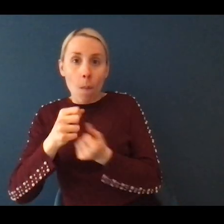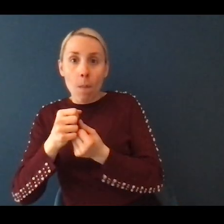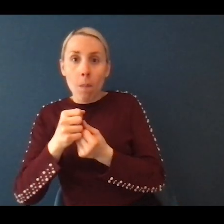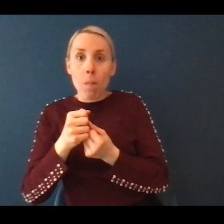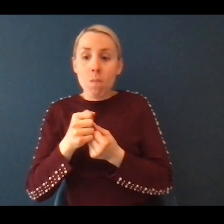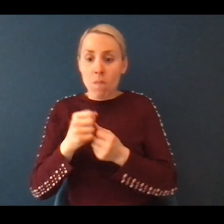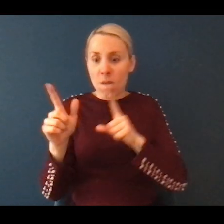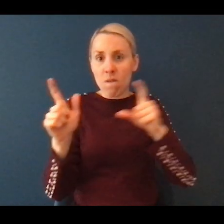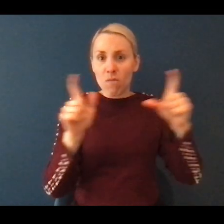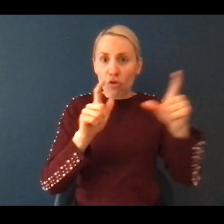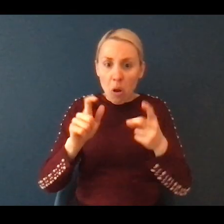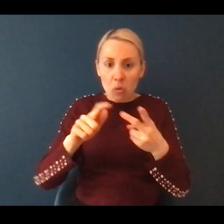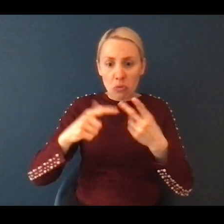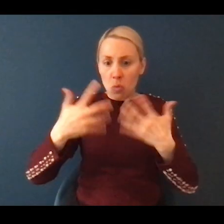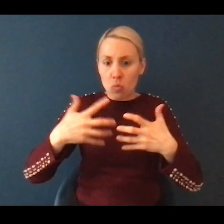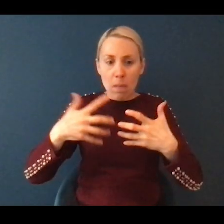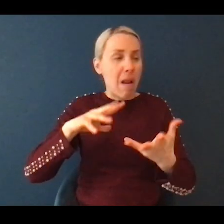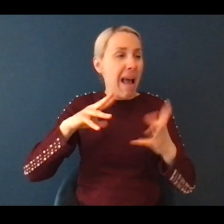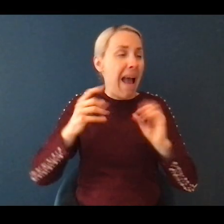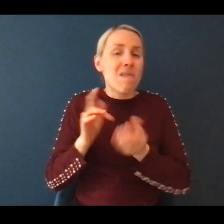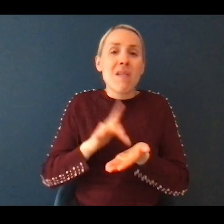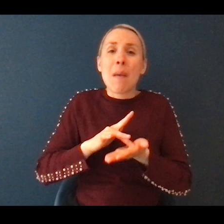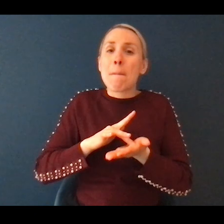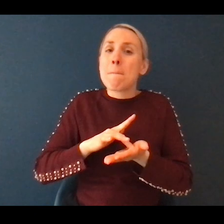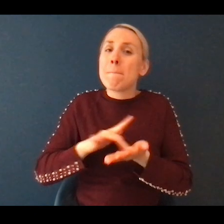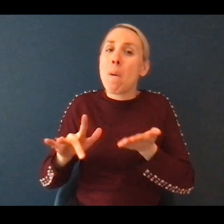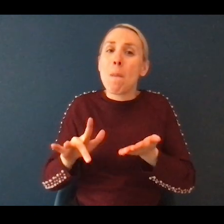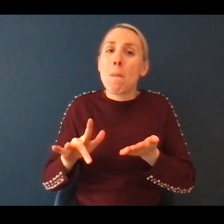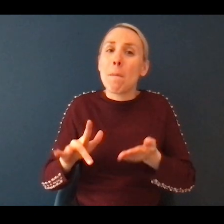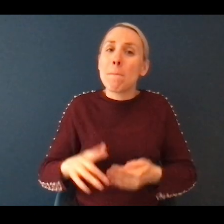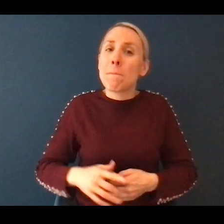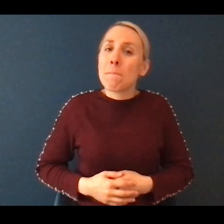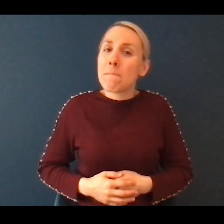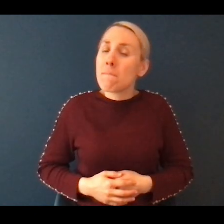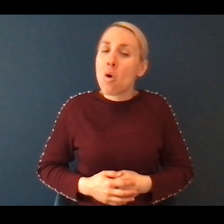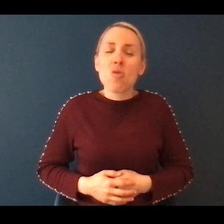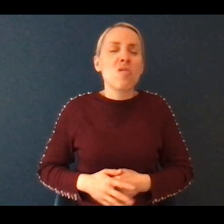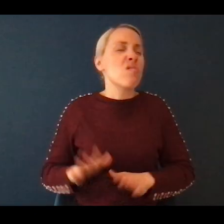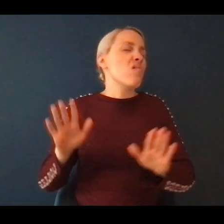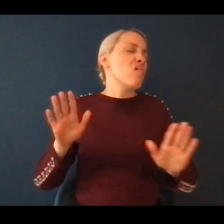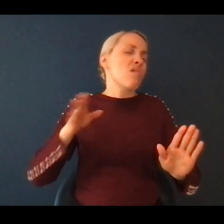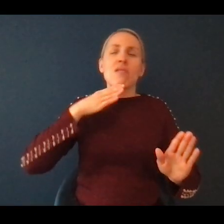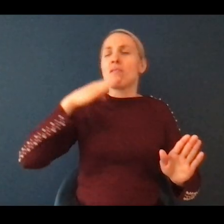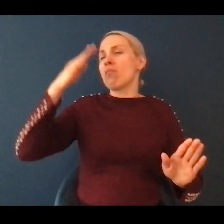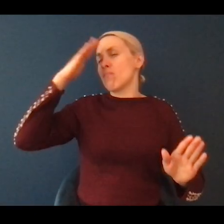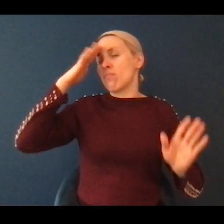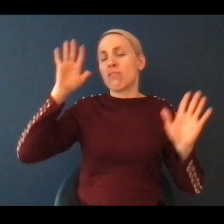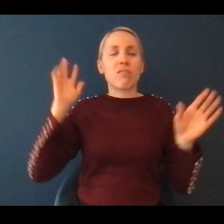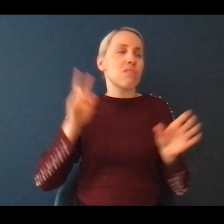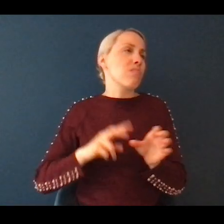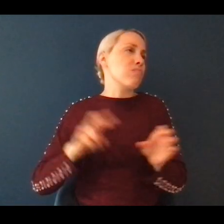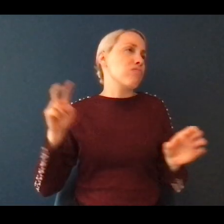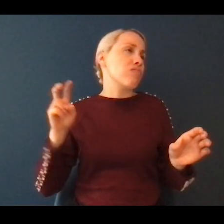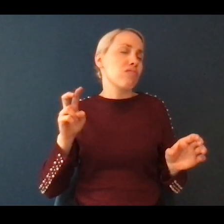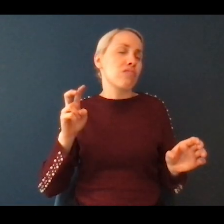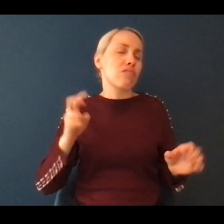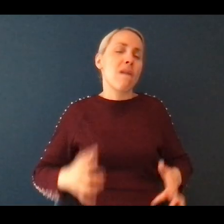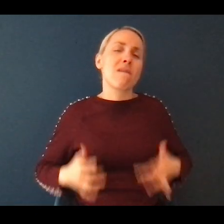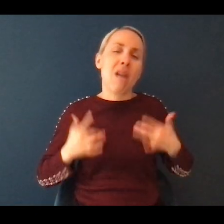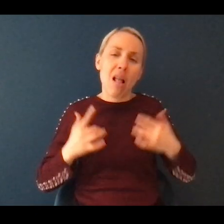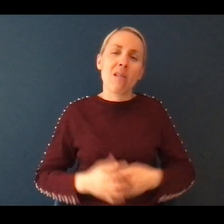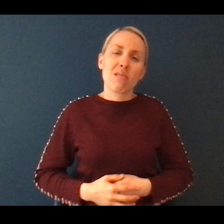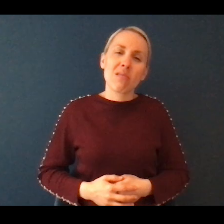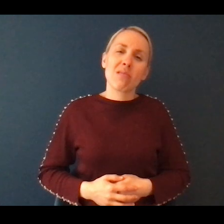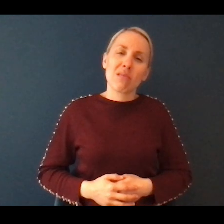thought ah this is it I'm not I'm not going to take photographs now but then I joined